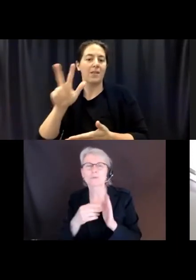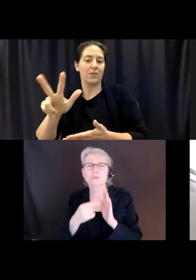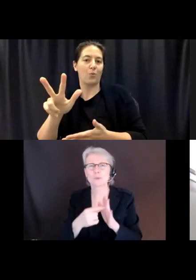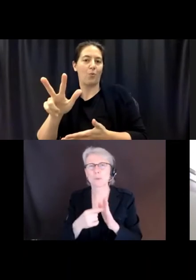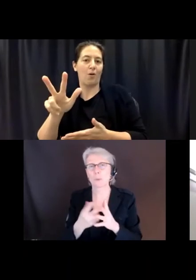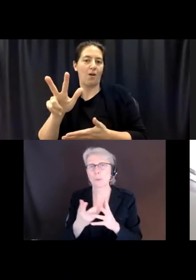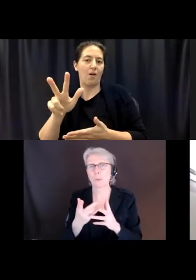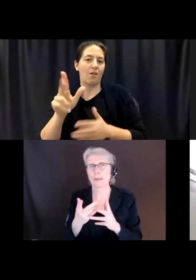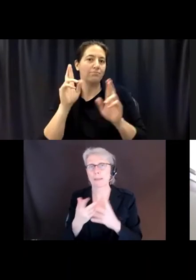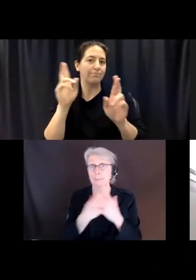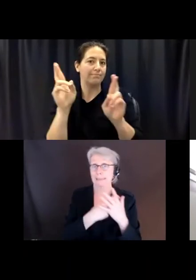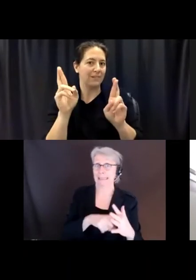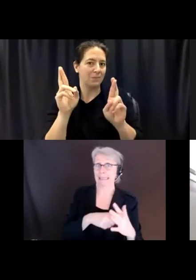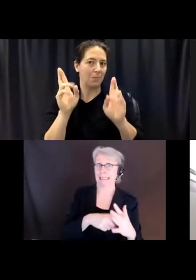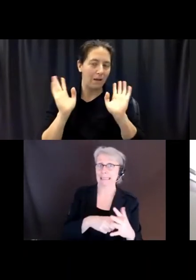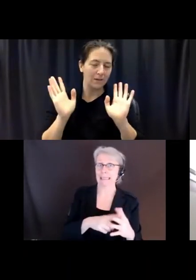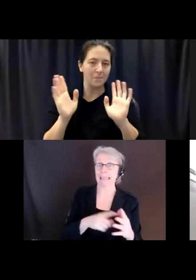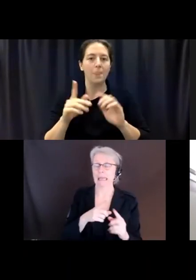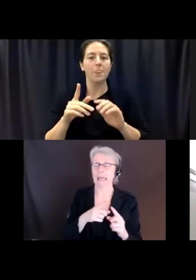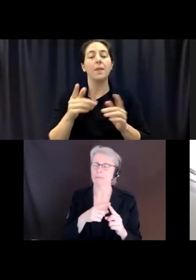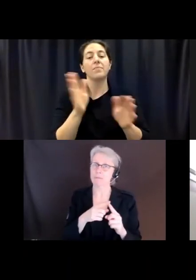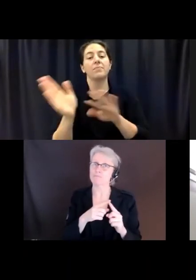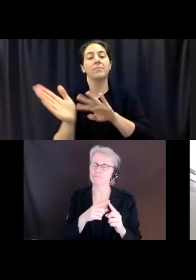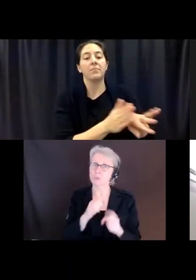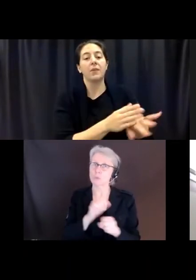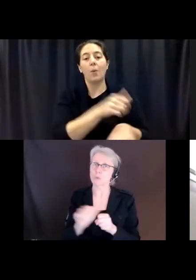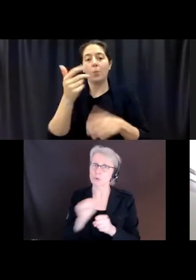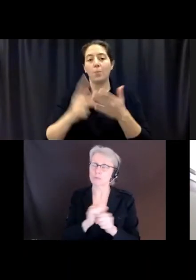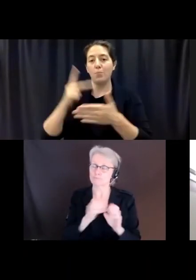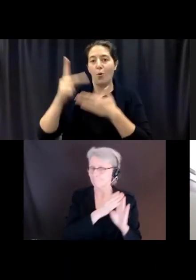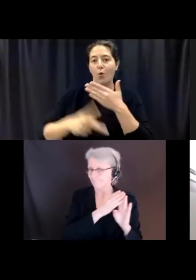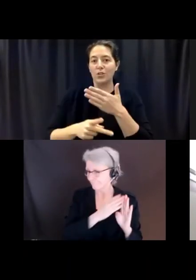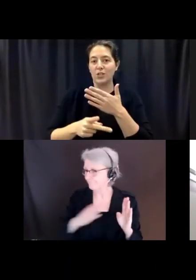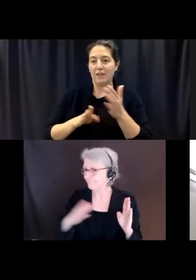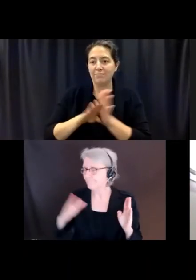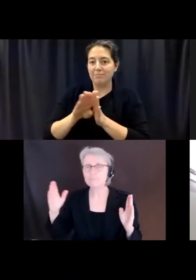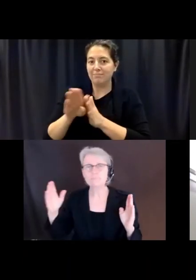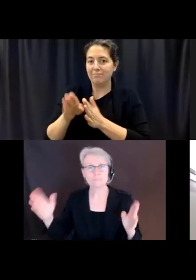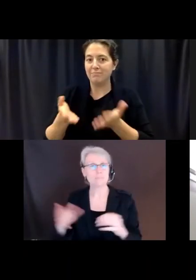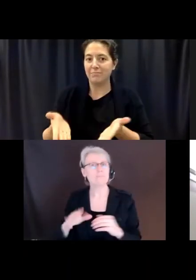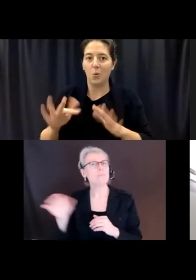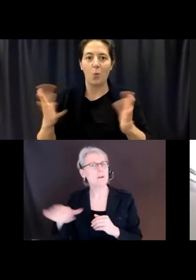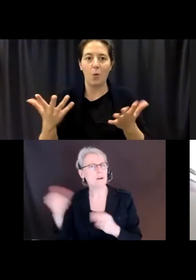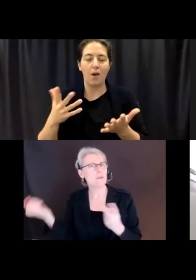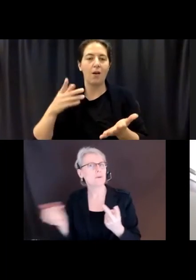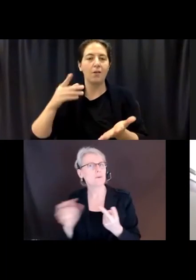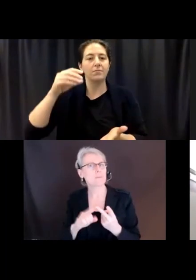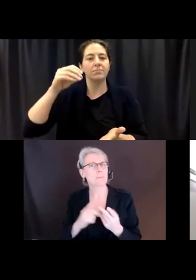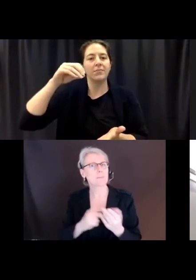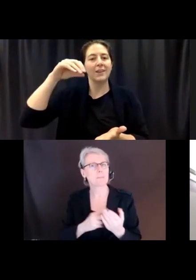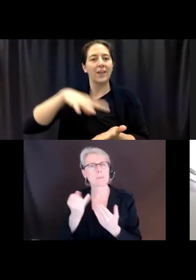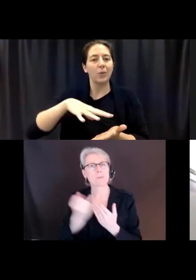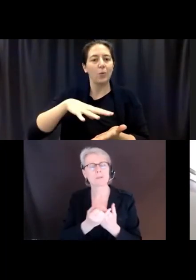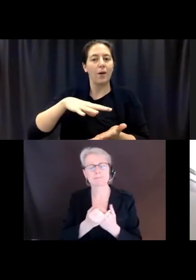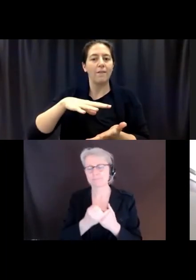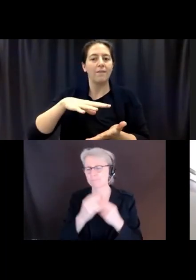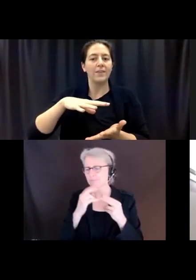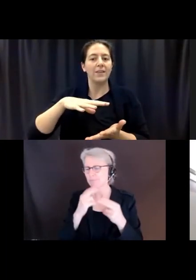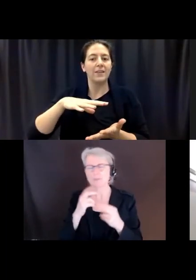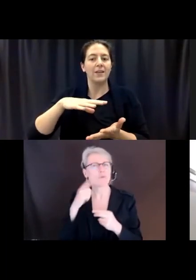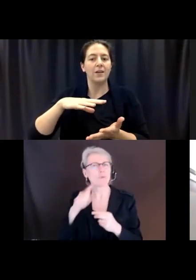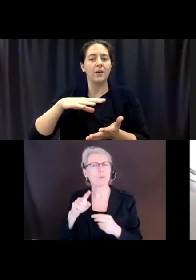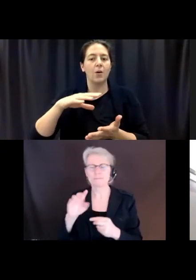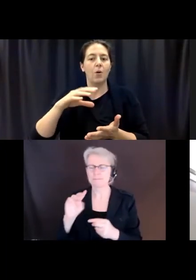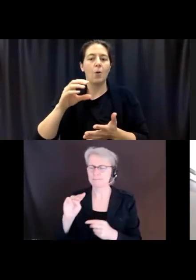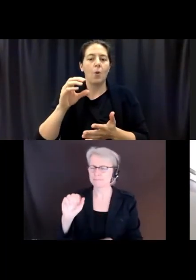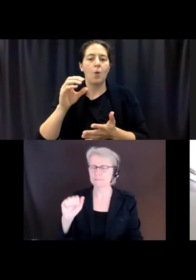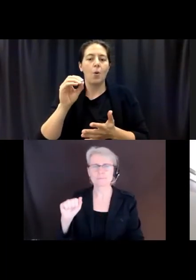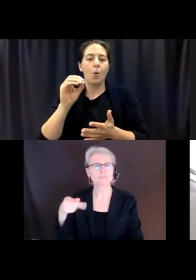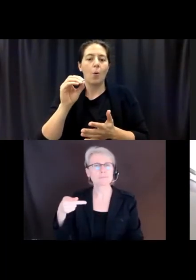TERM PROJECT. OTHERWISE WE HAVE ANOTHER PROJECT AS WELL WHICH IS ABOUT MAPPING. IT IS CALLED